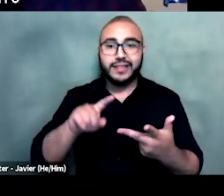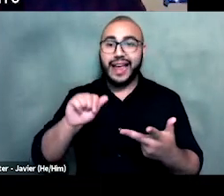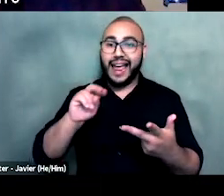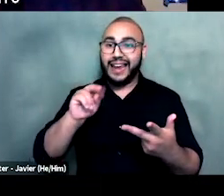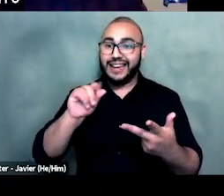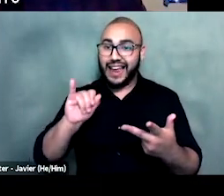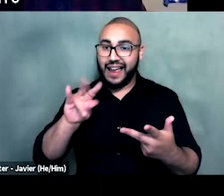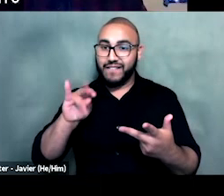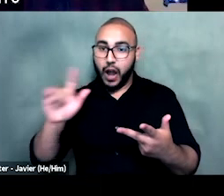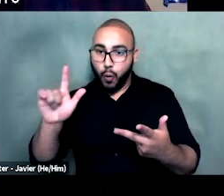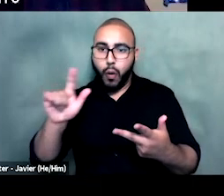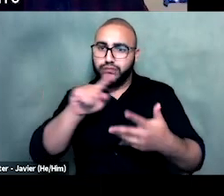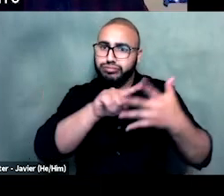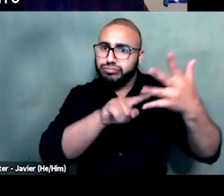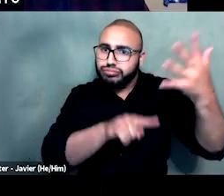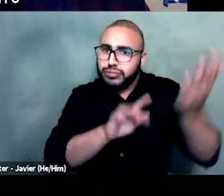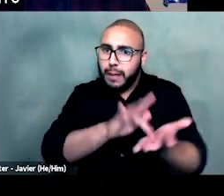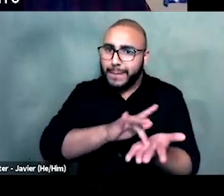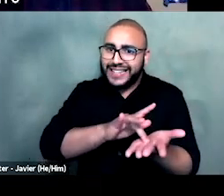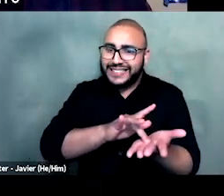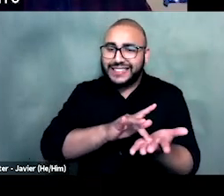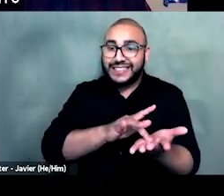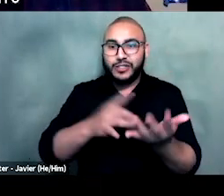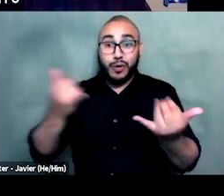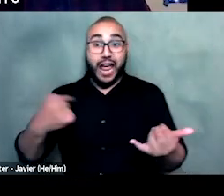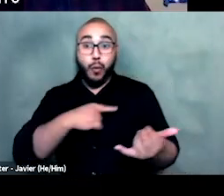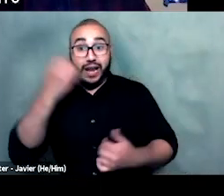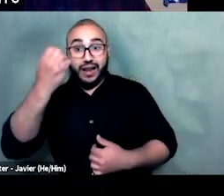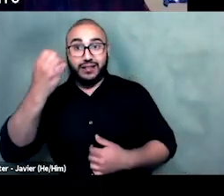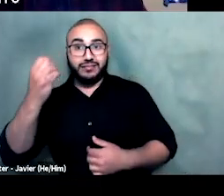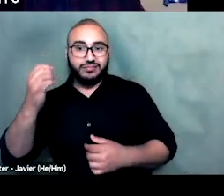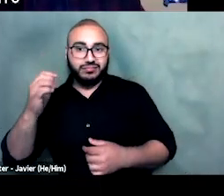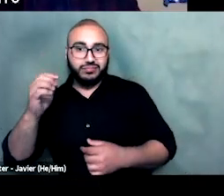knew how to use what we would call modern medicine to heal people. So there was like